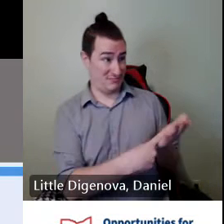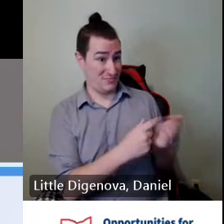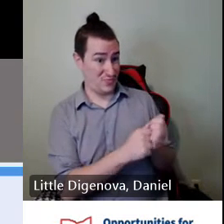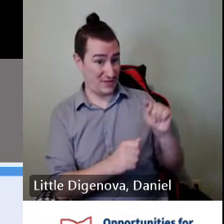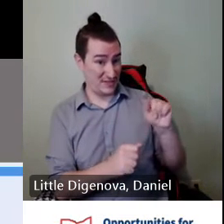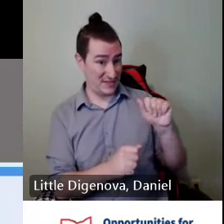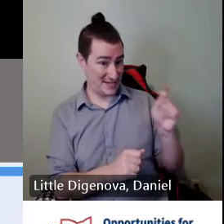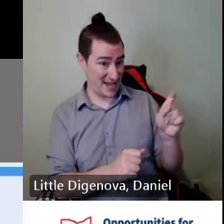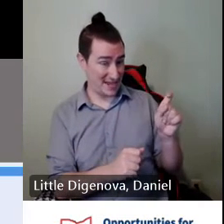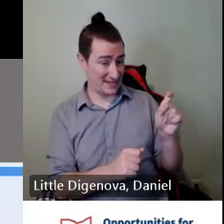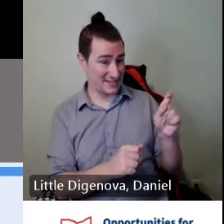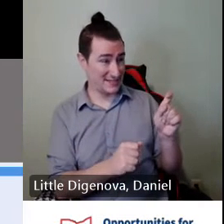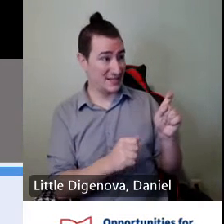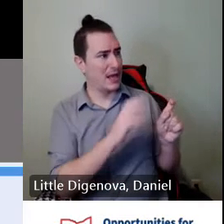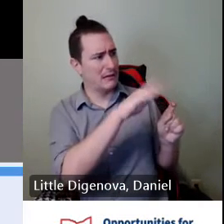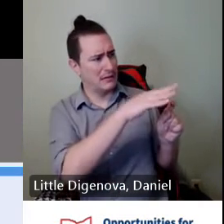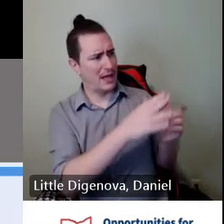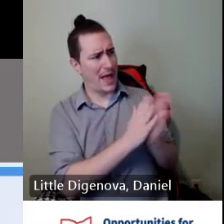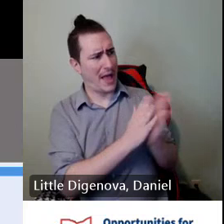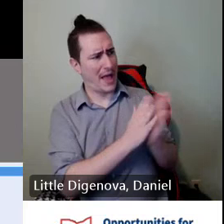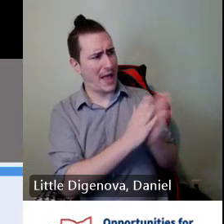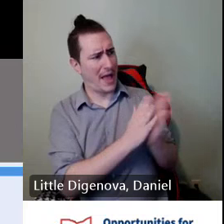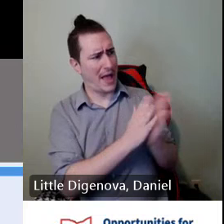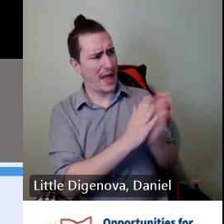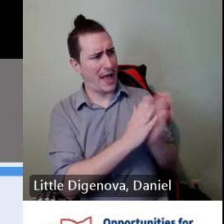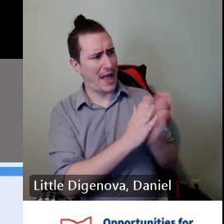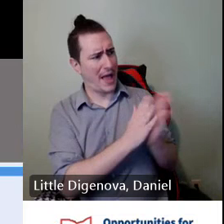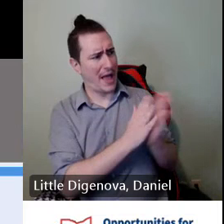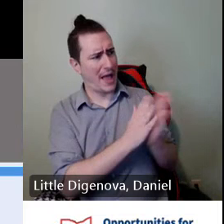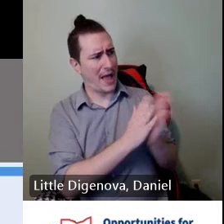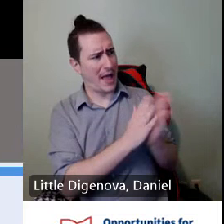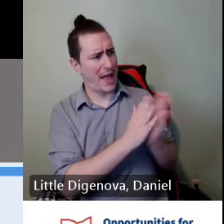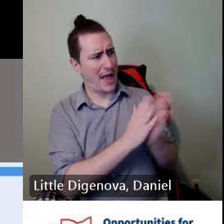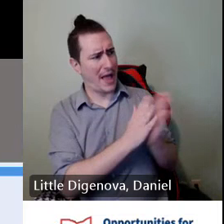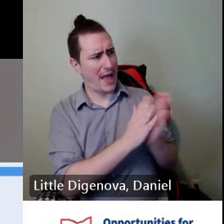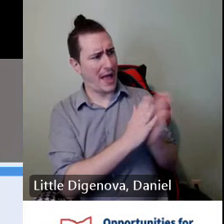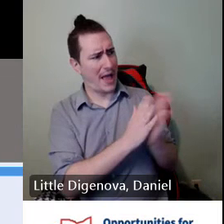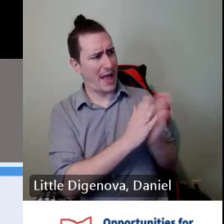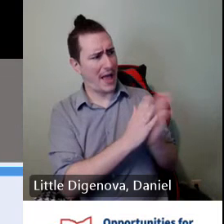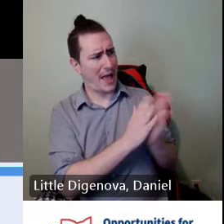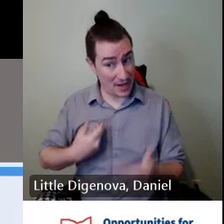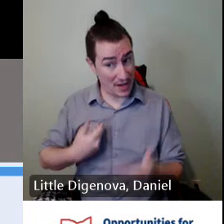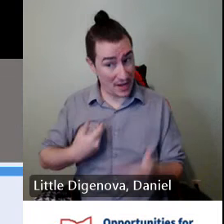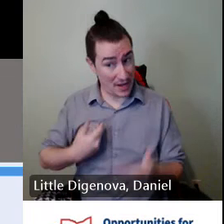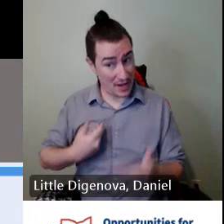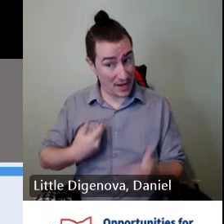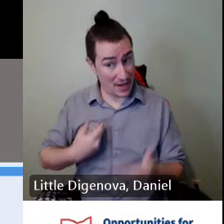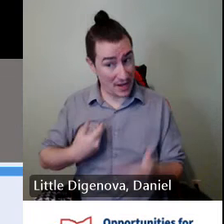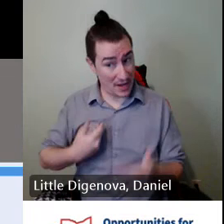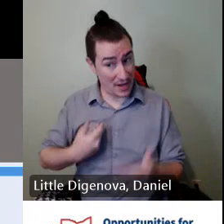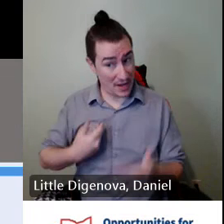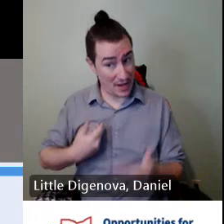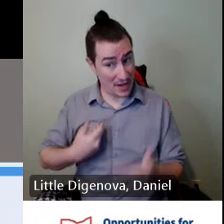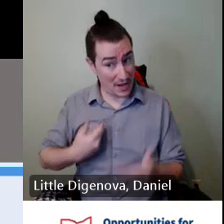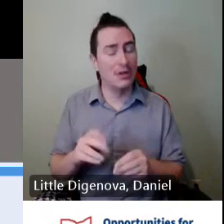employers who employ individuals with disabilities, provide reasonable accommodations, and make changes to create an accessible workplace.